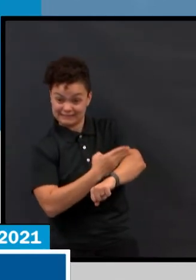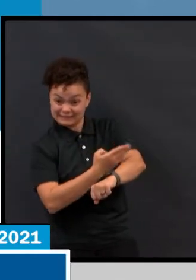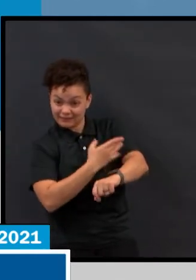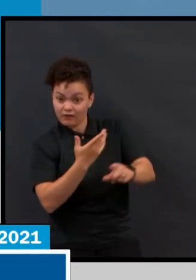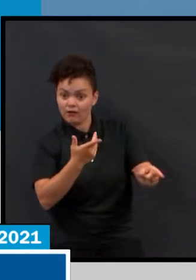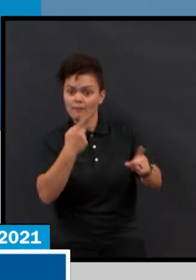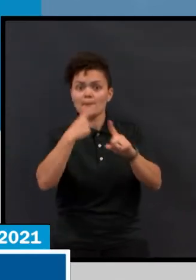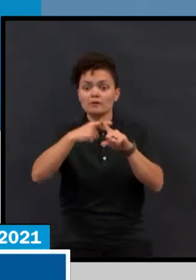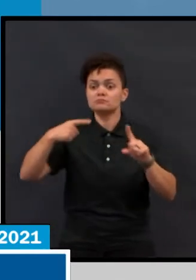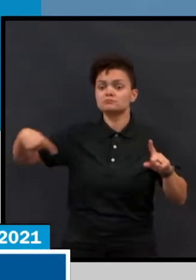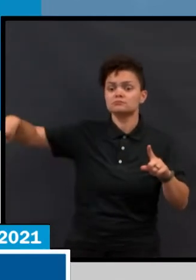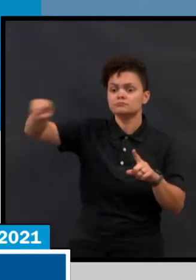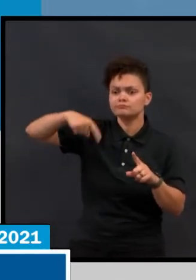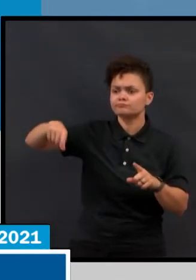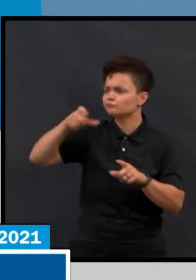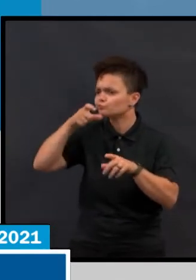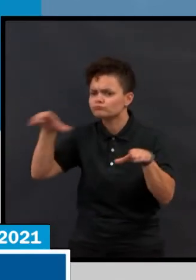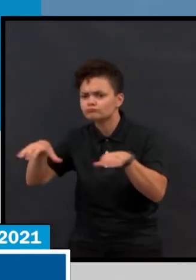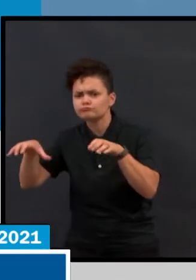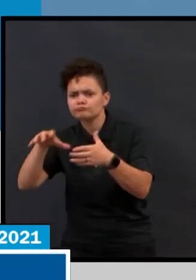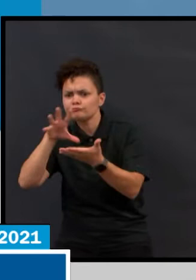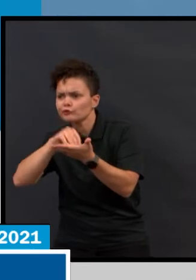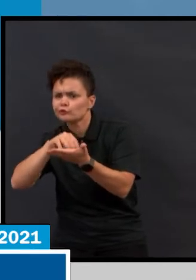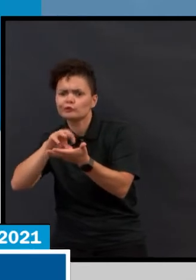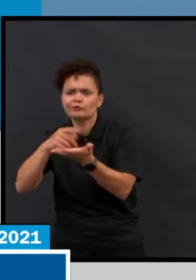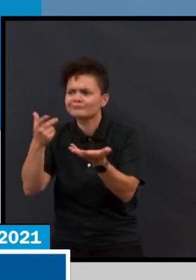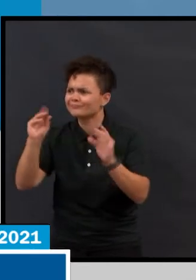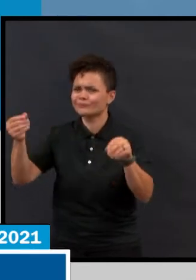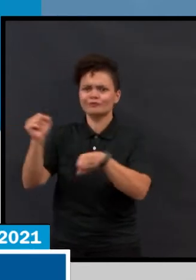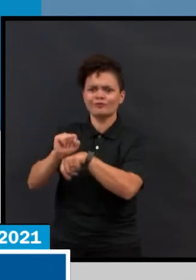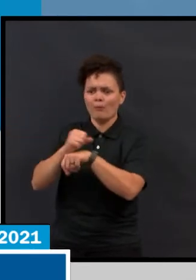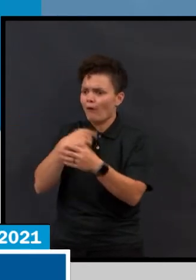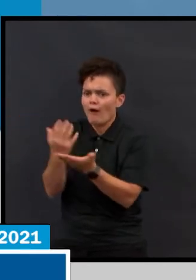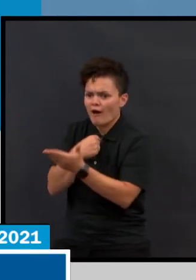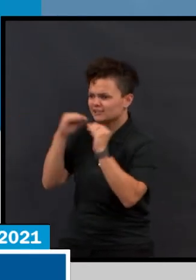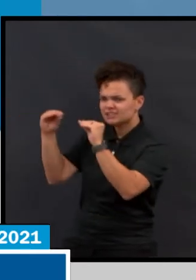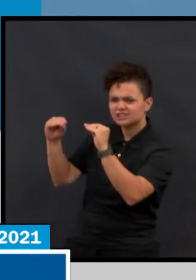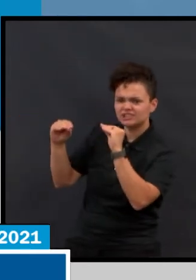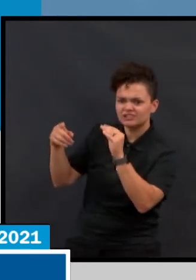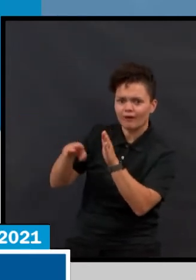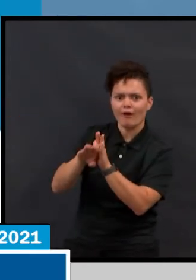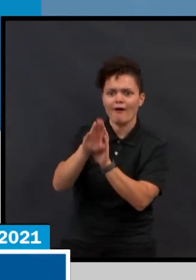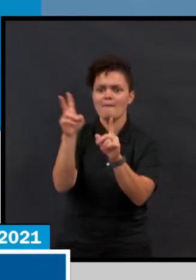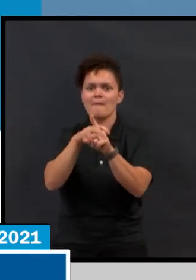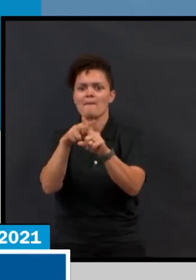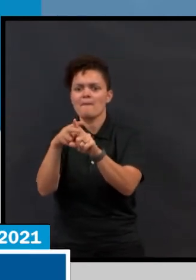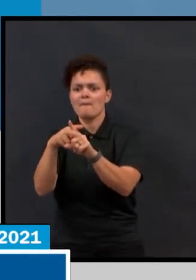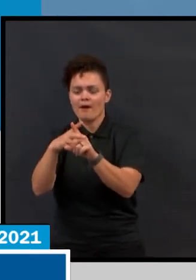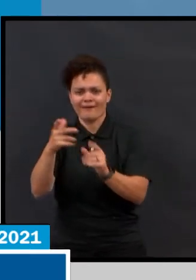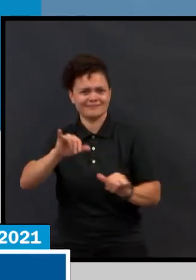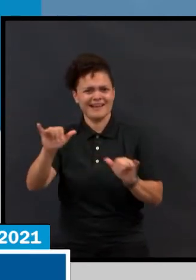or unemployed acquire skills just as they did in 1930s and 40s as part of the great deal as part of